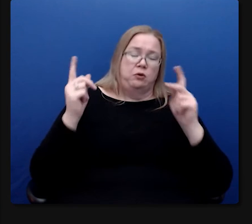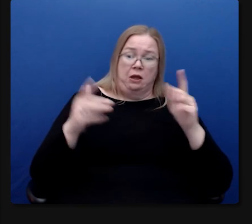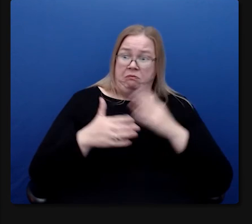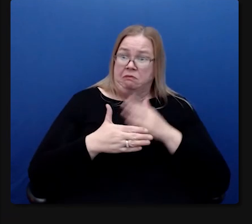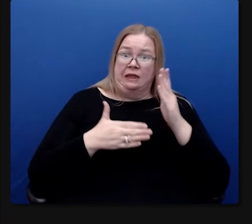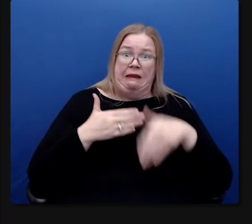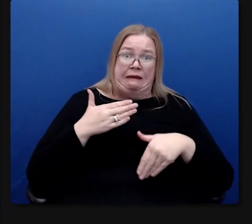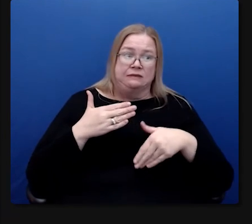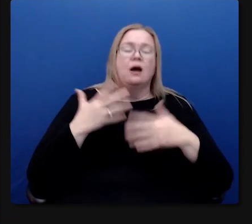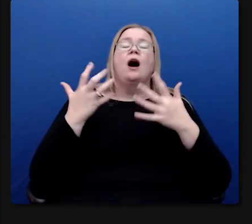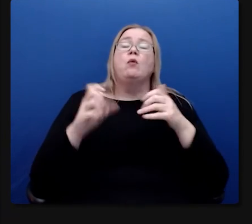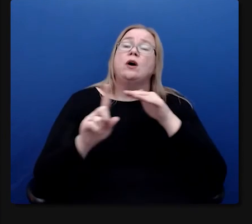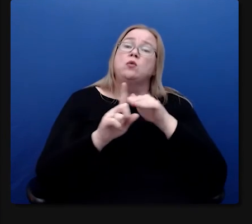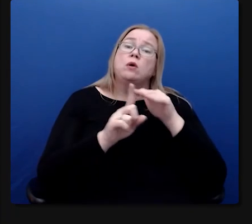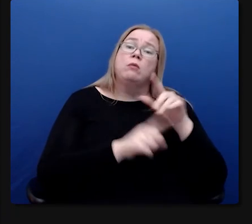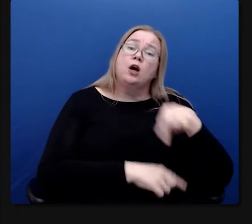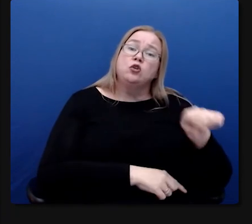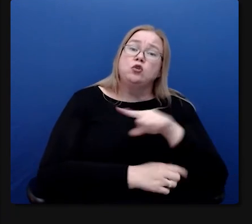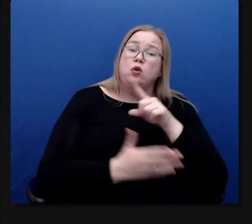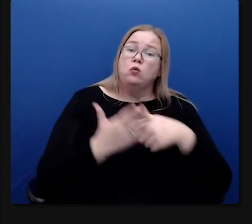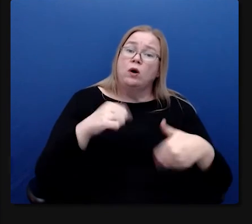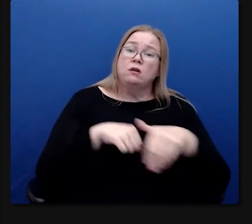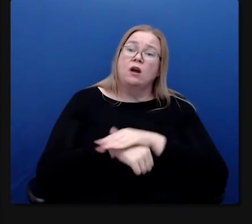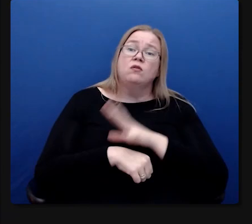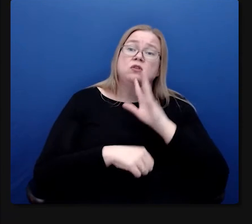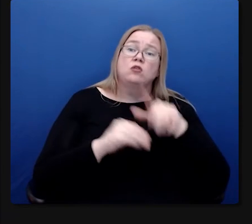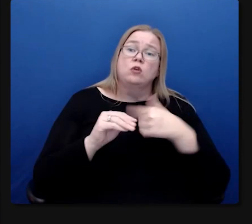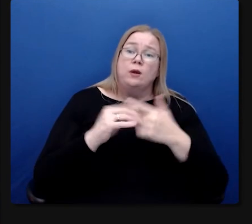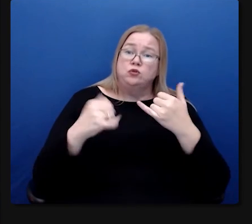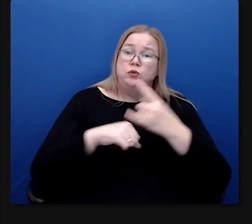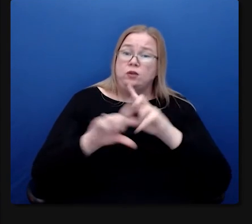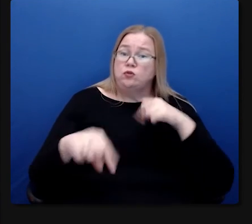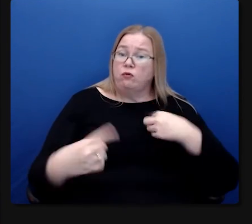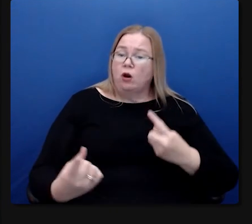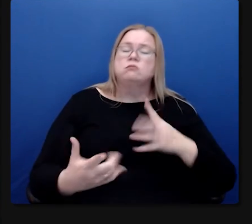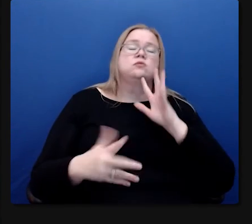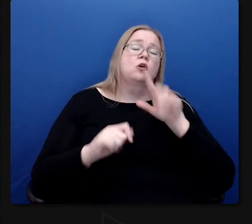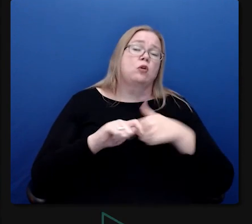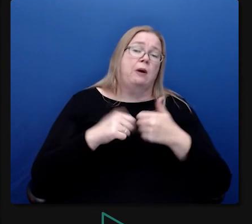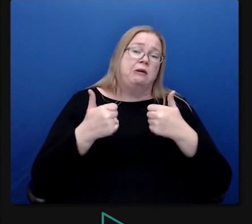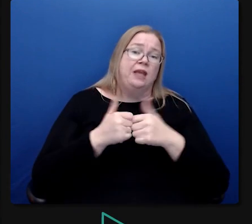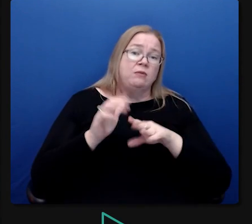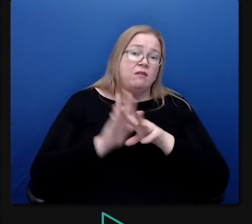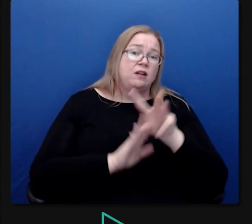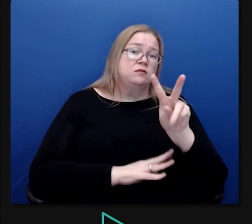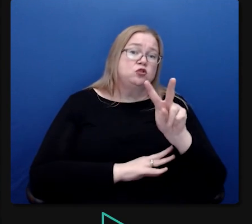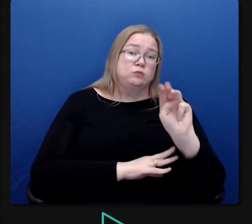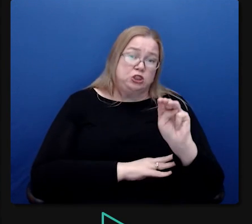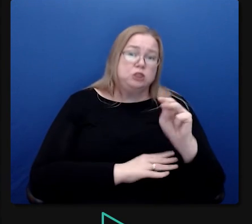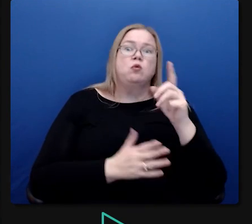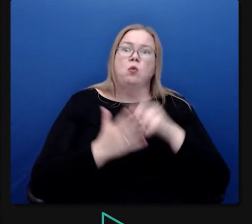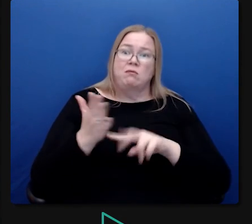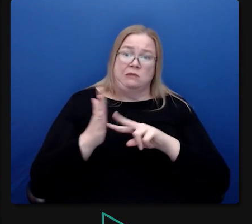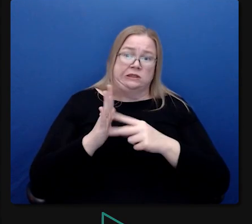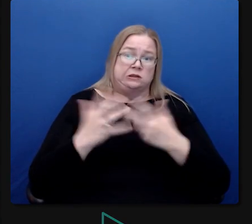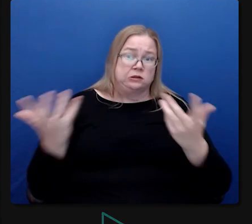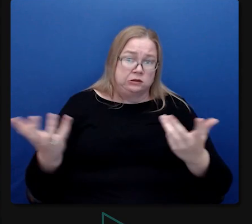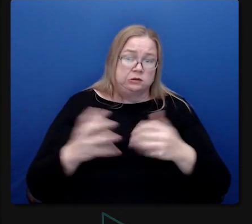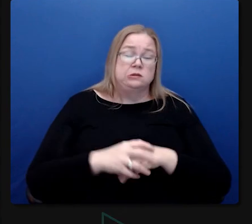Well, we've reached the end, and I want to remind you of what we've covered today. We talked about the Game Development Virtual Machine and what it is.